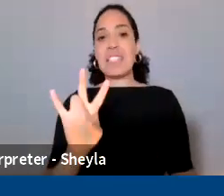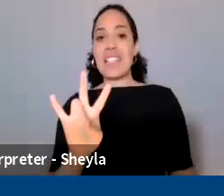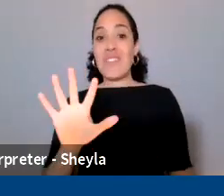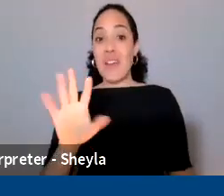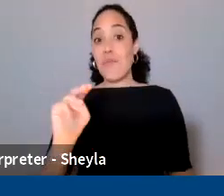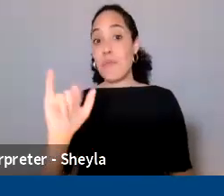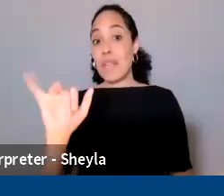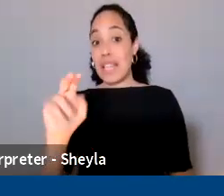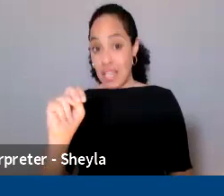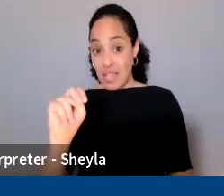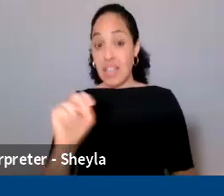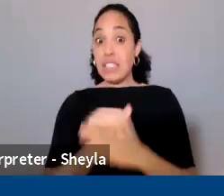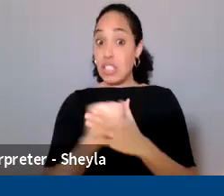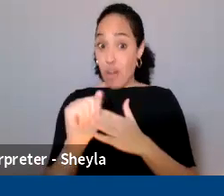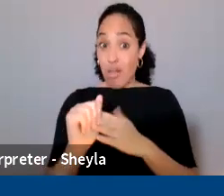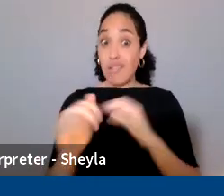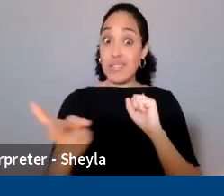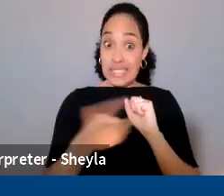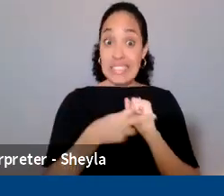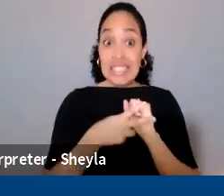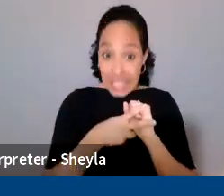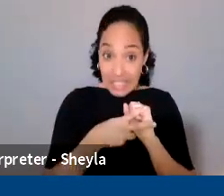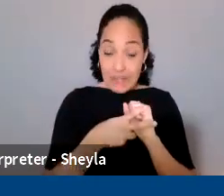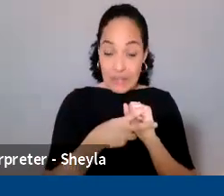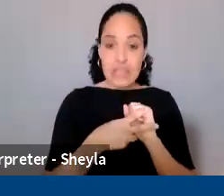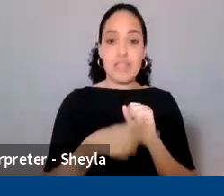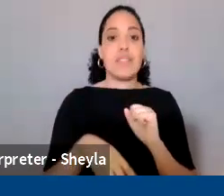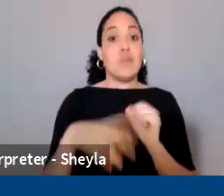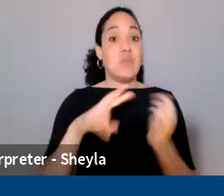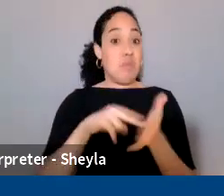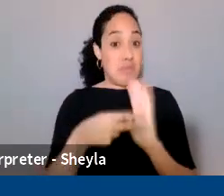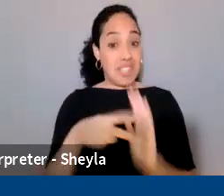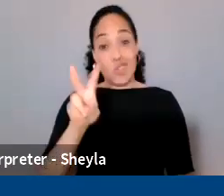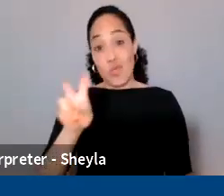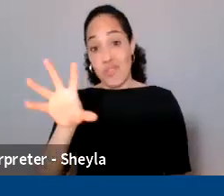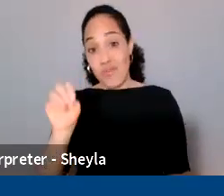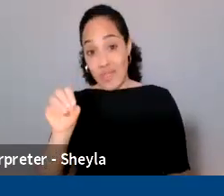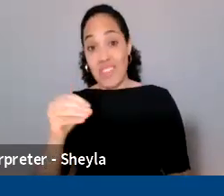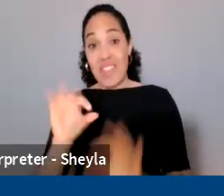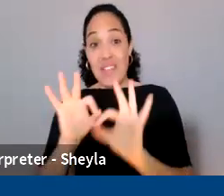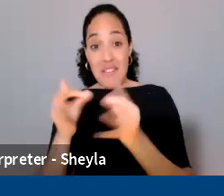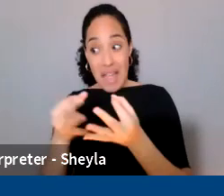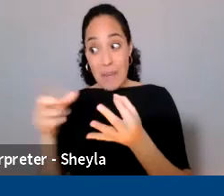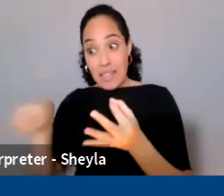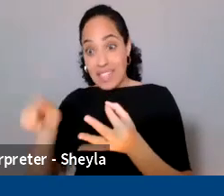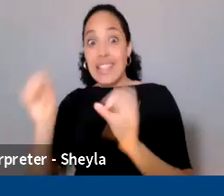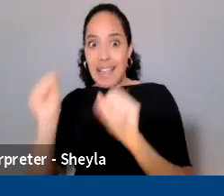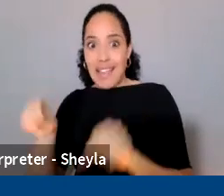was was saved and allowed 250 families to safely return to their homes after the fire